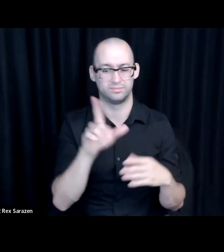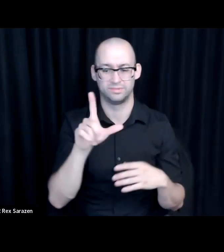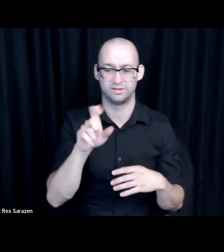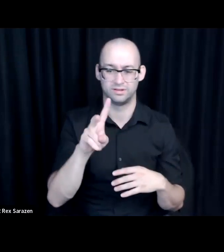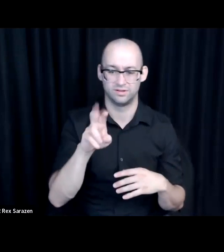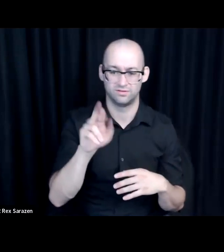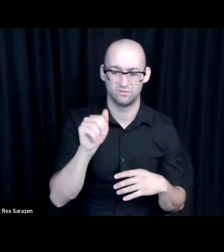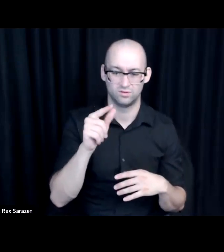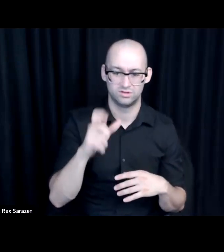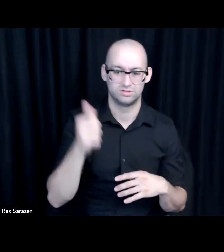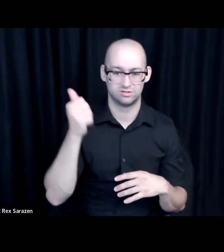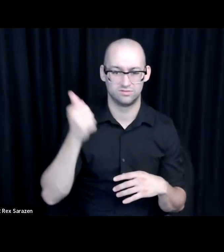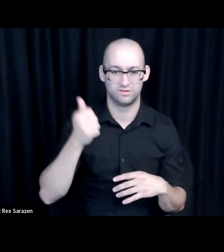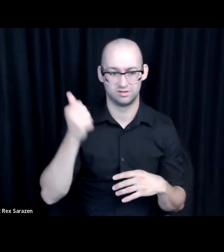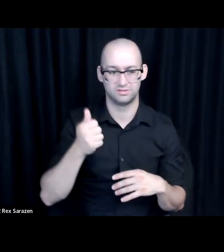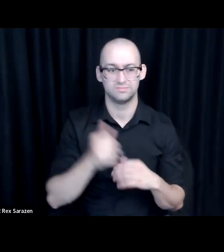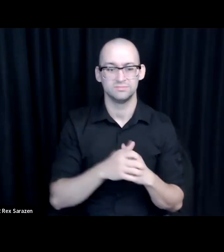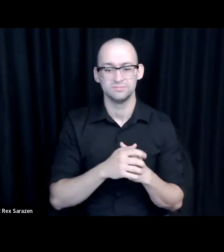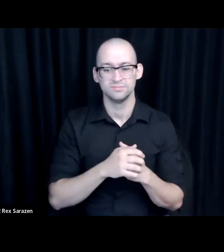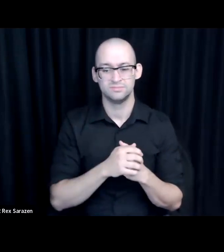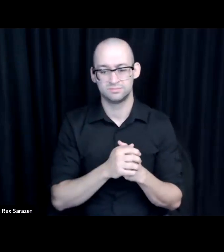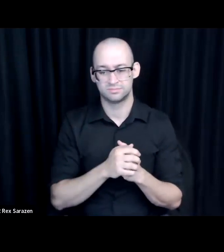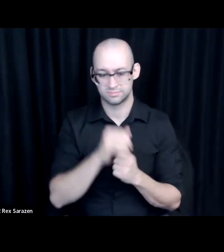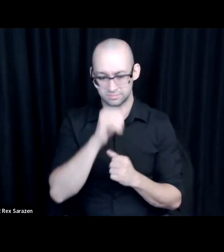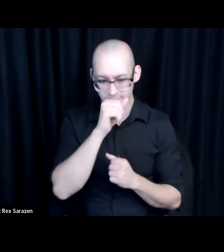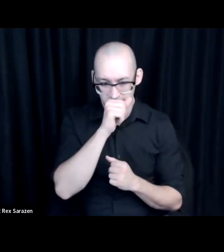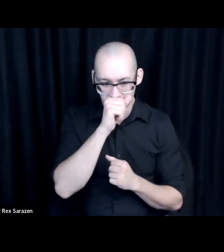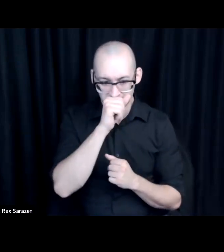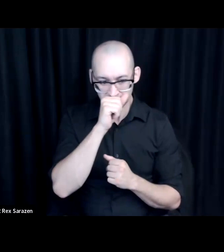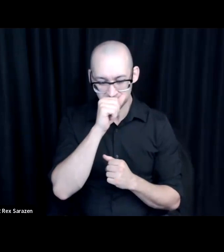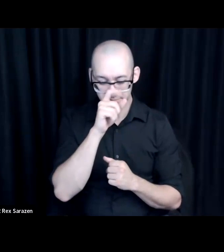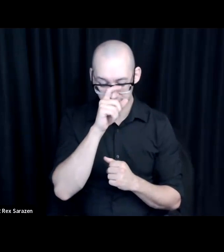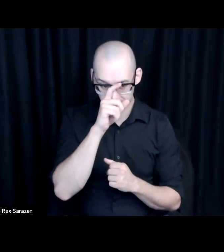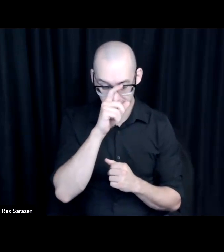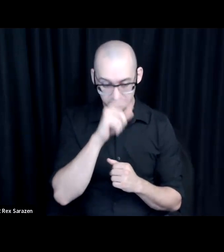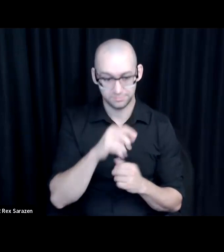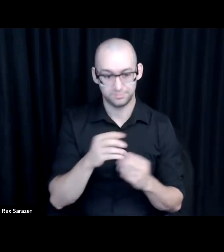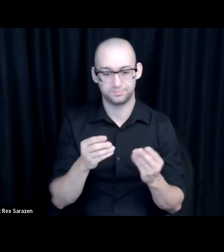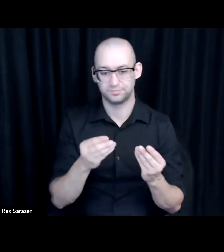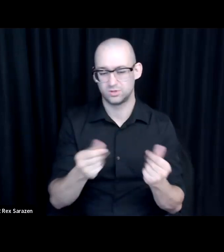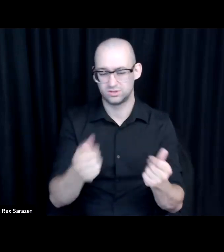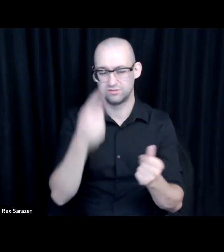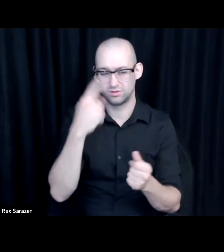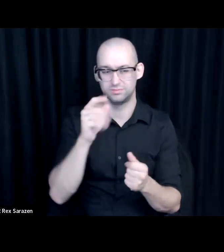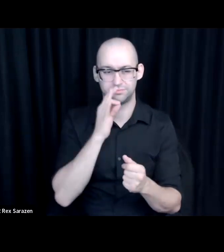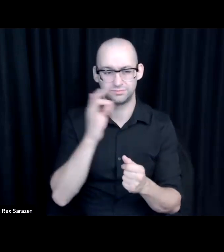you know, greater connectivity solutions for the Tribe is just gonna, or in partnership